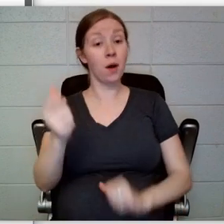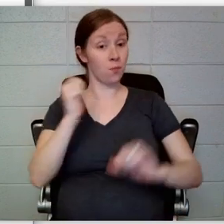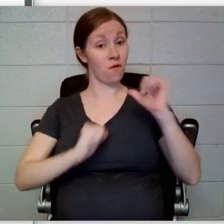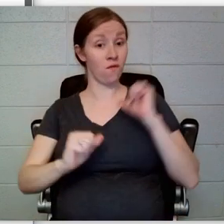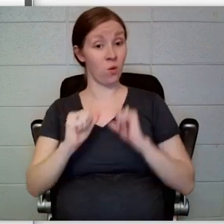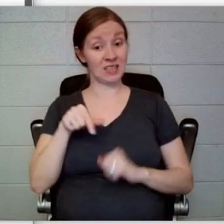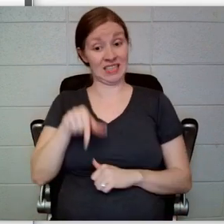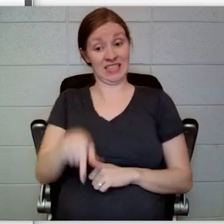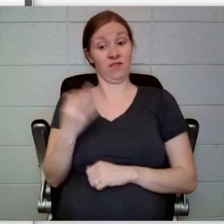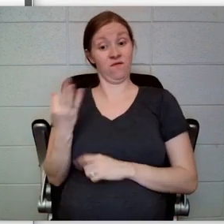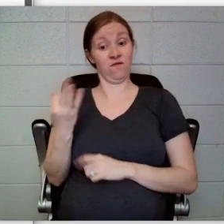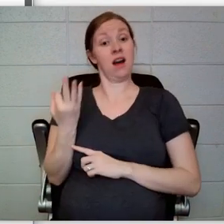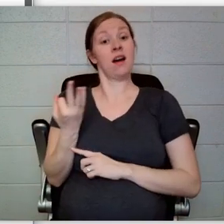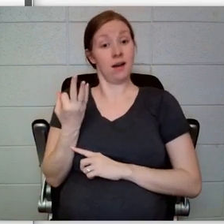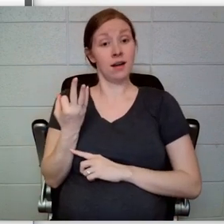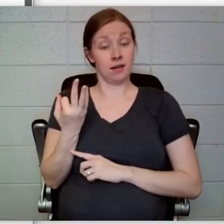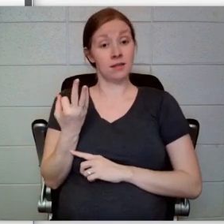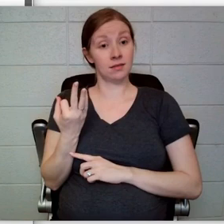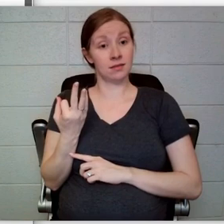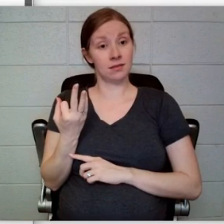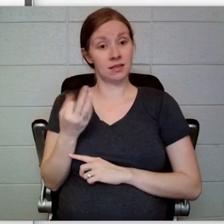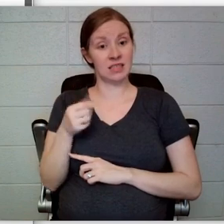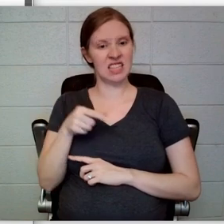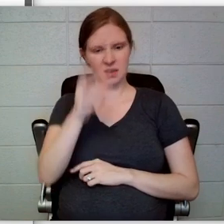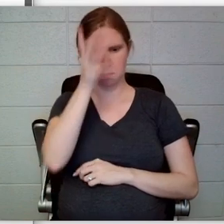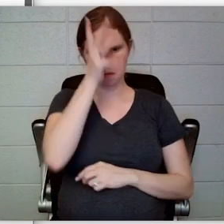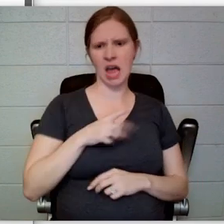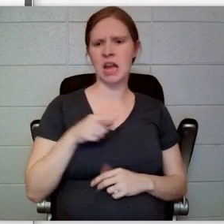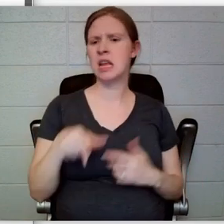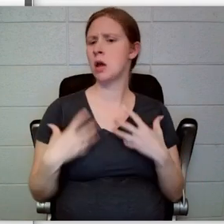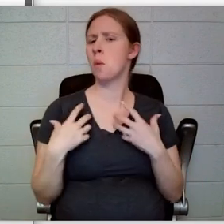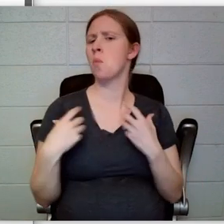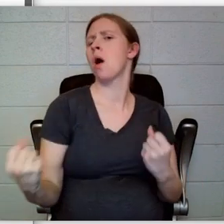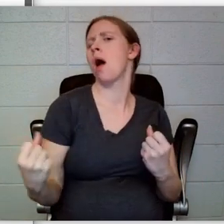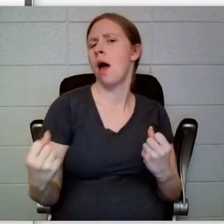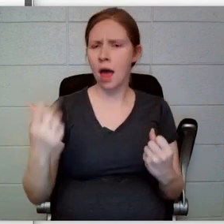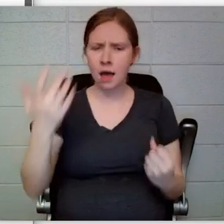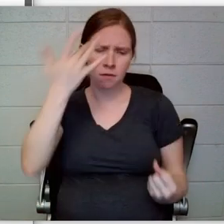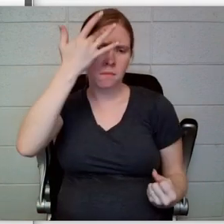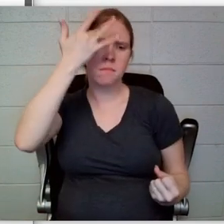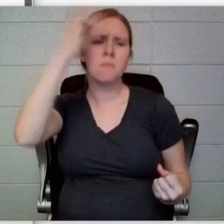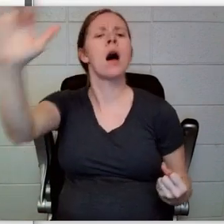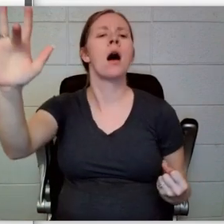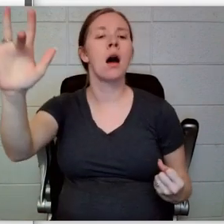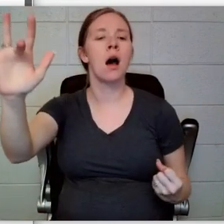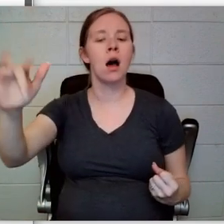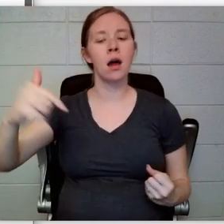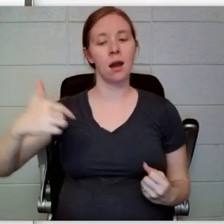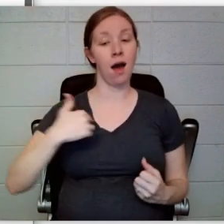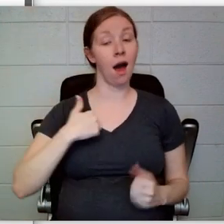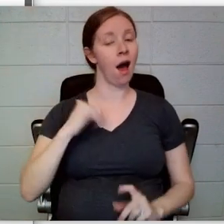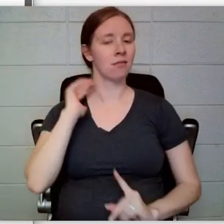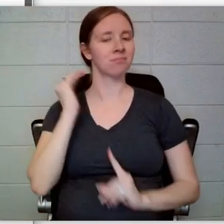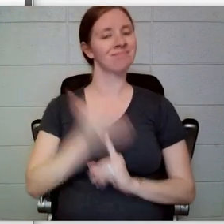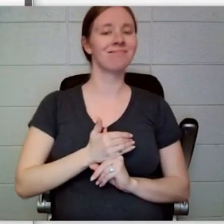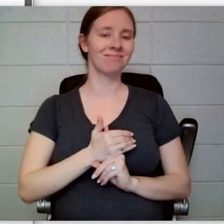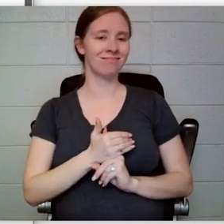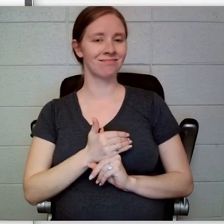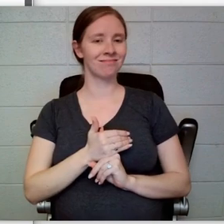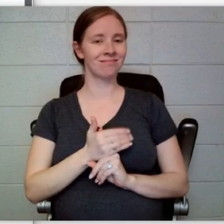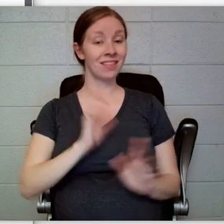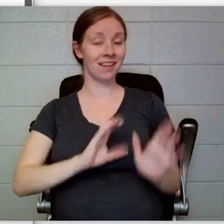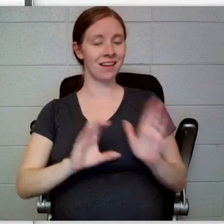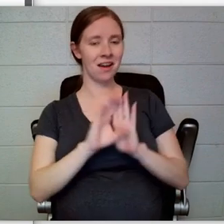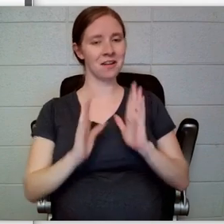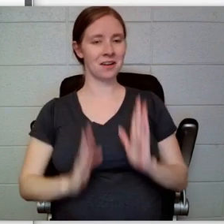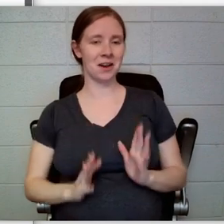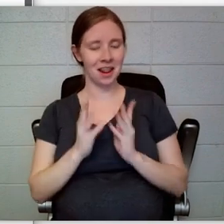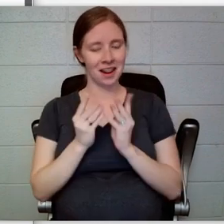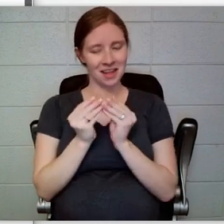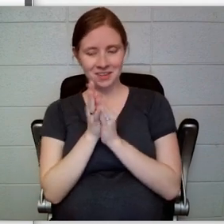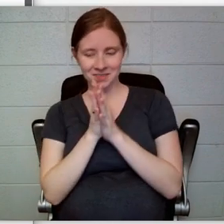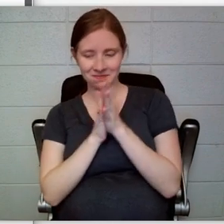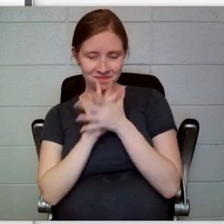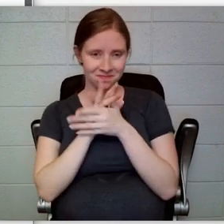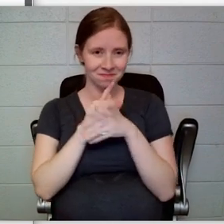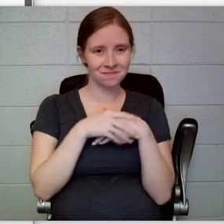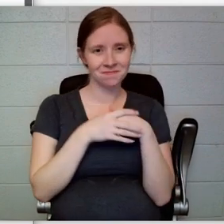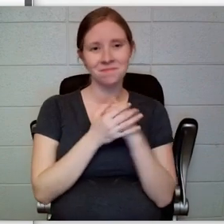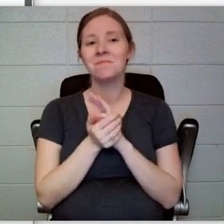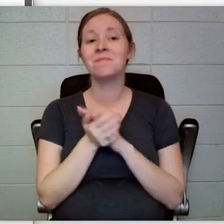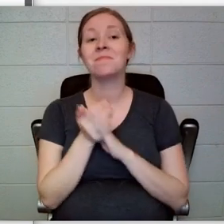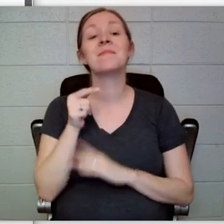is about a man who is very brave and intelligent, played by me. In the finale, he marries the young,